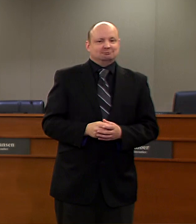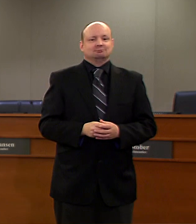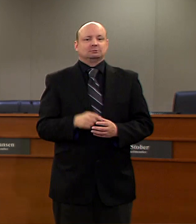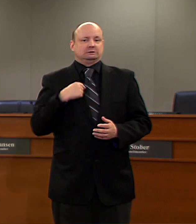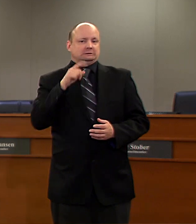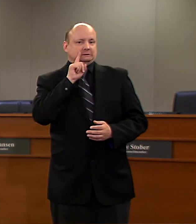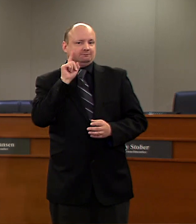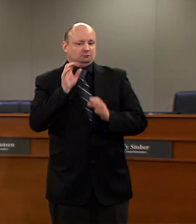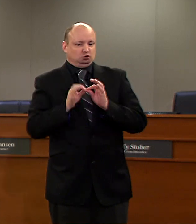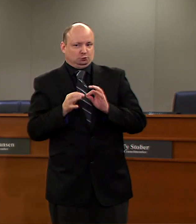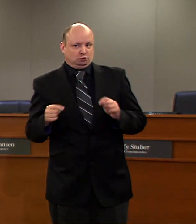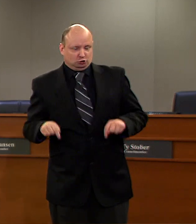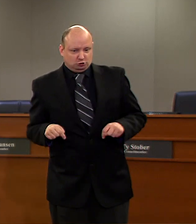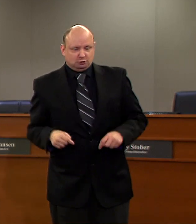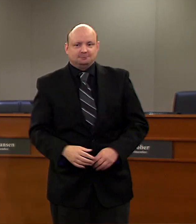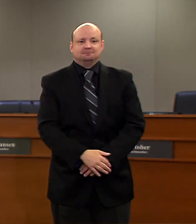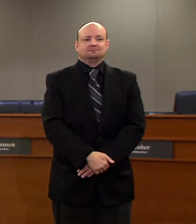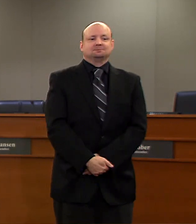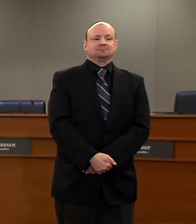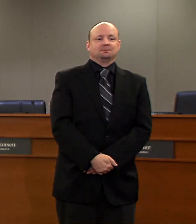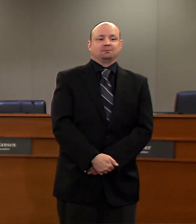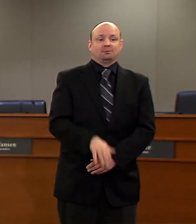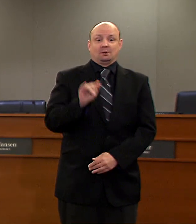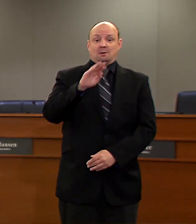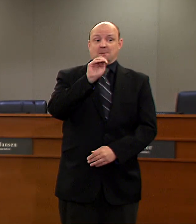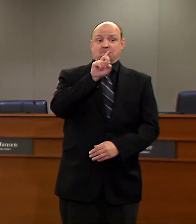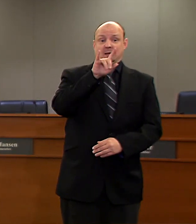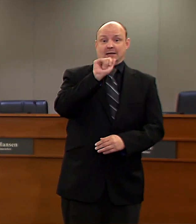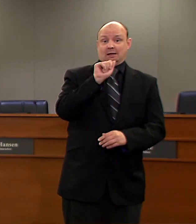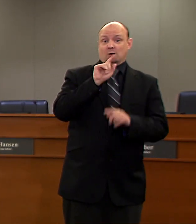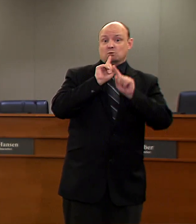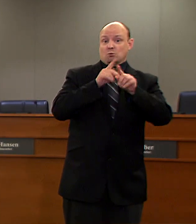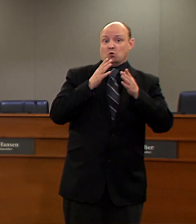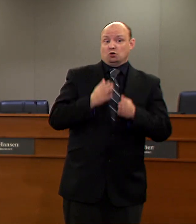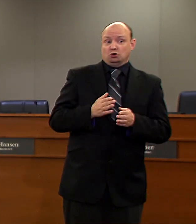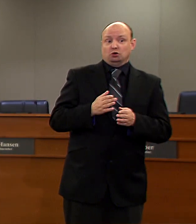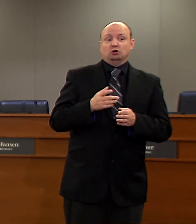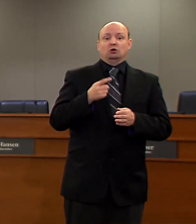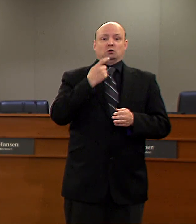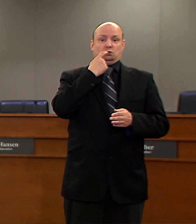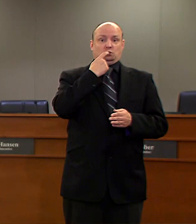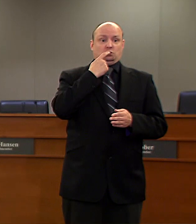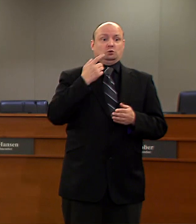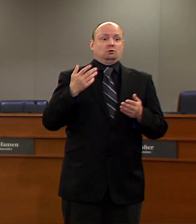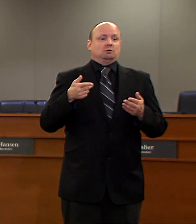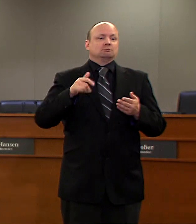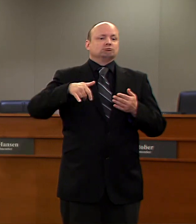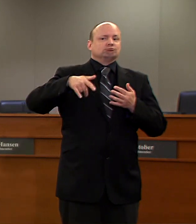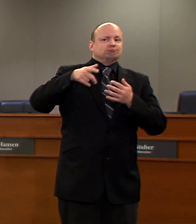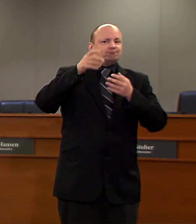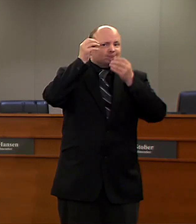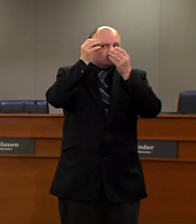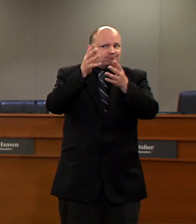The media is reporting that Washingtonians social distancing and hygiene efforts seems to be